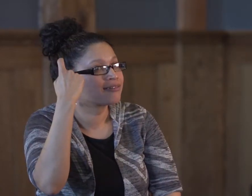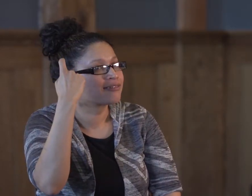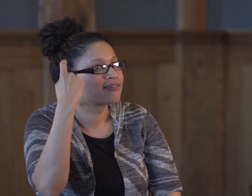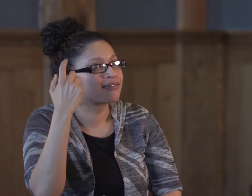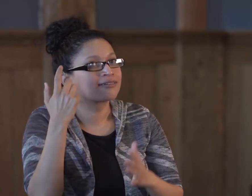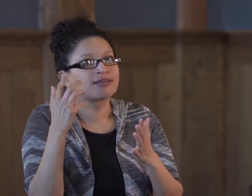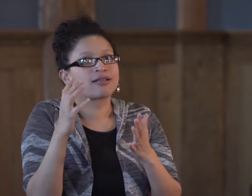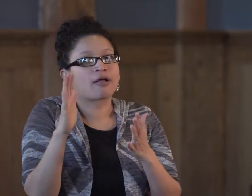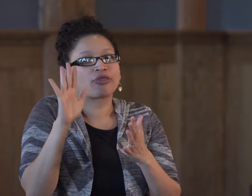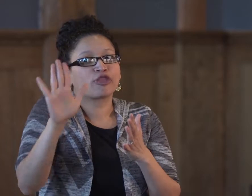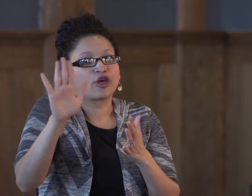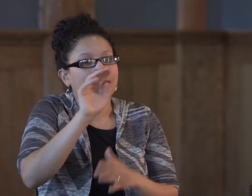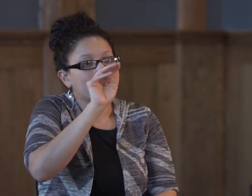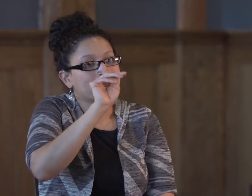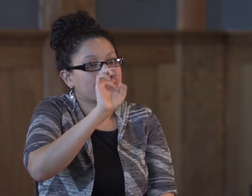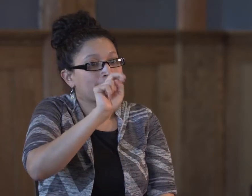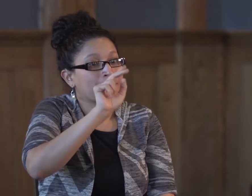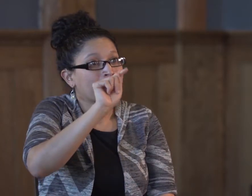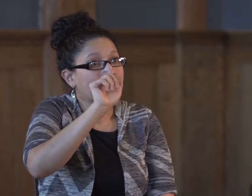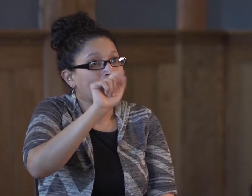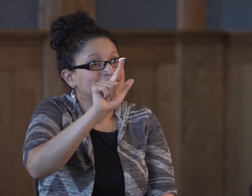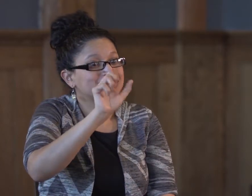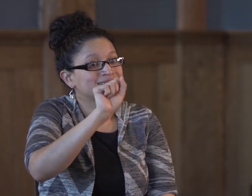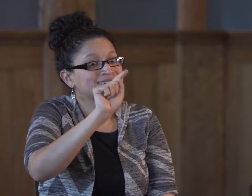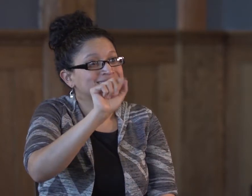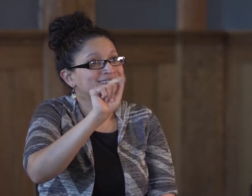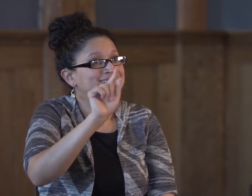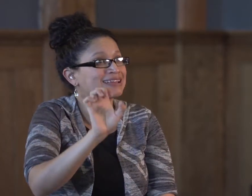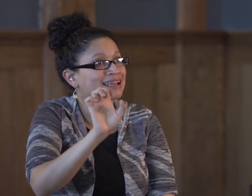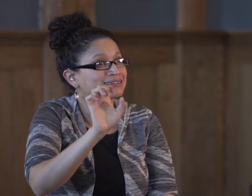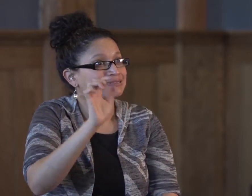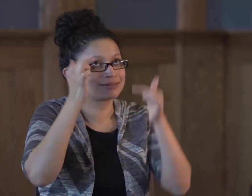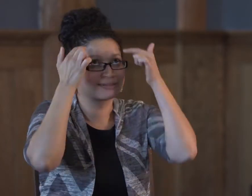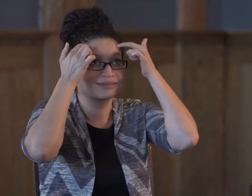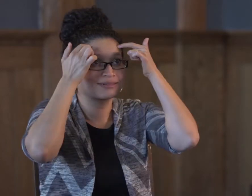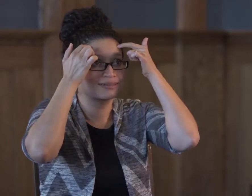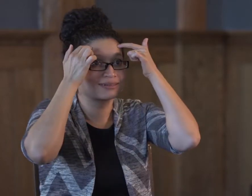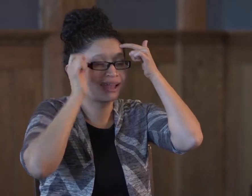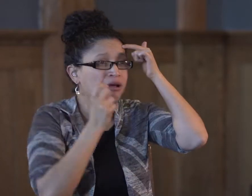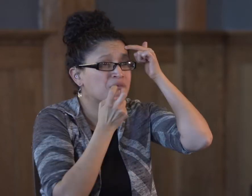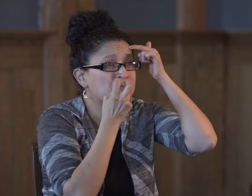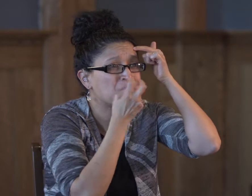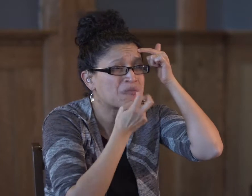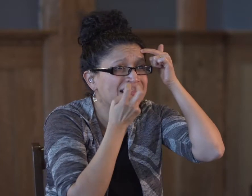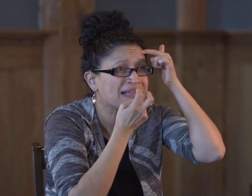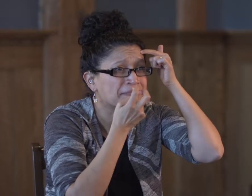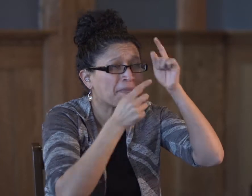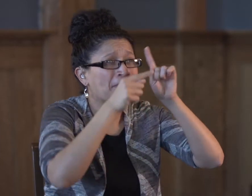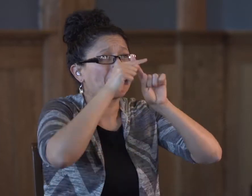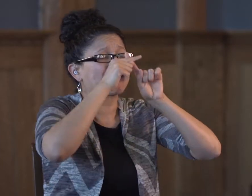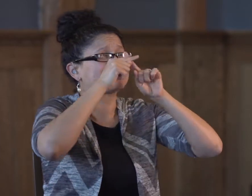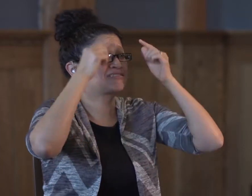has experienced trauma, and the mental state of a Deaf survivor is not necessarily in a